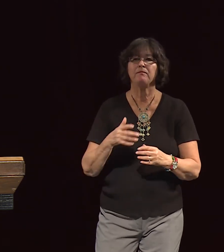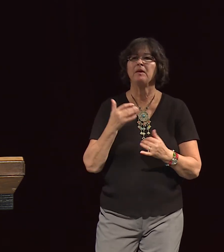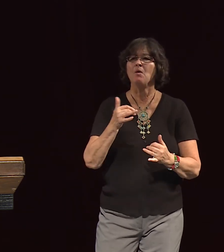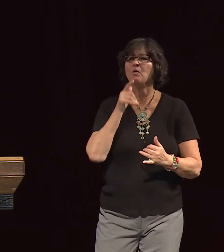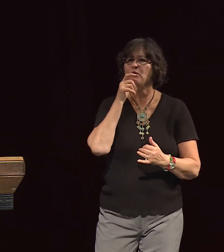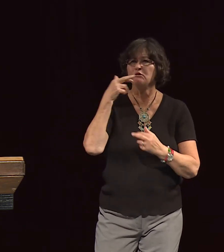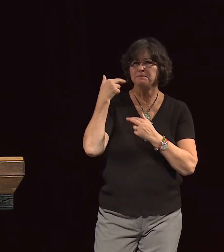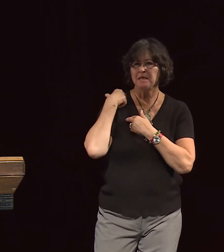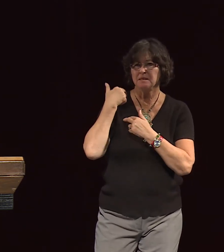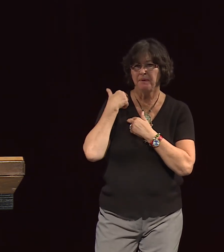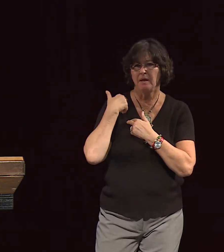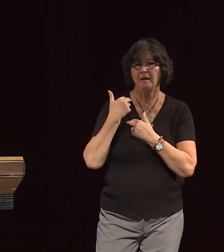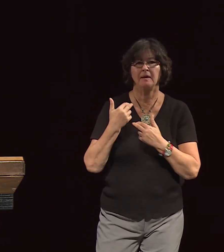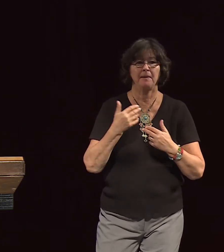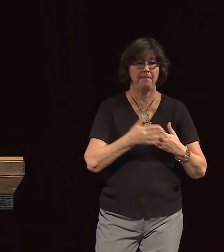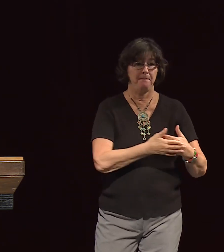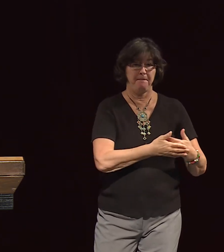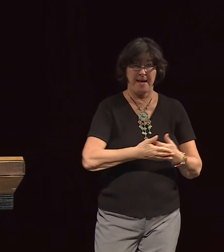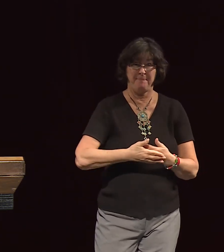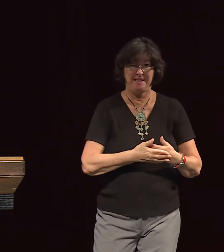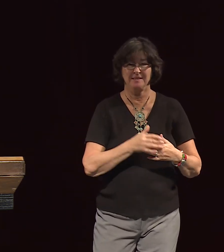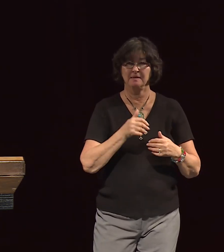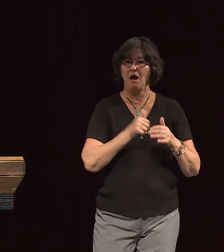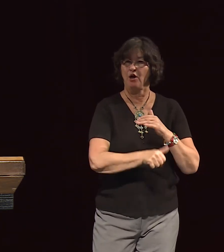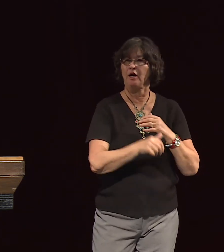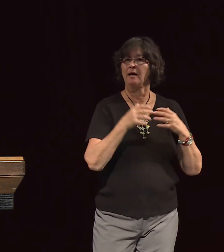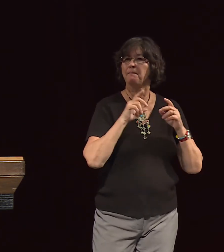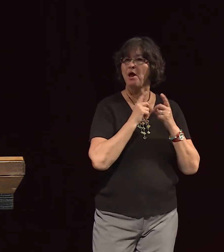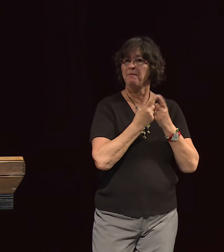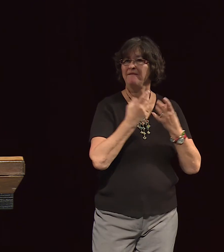Now, who is responsible?